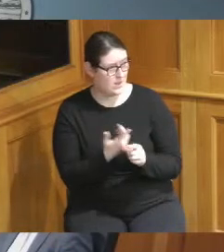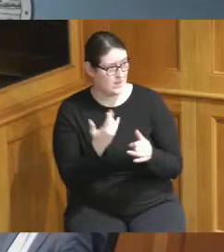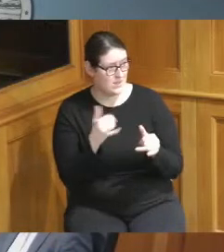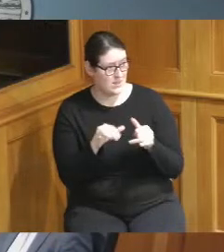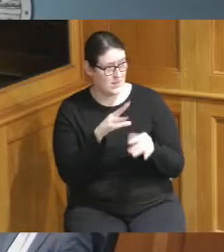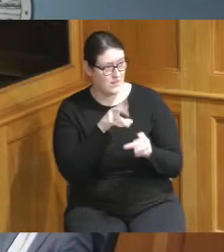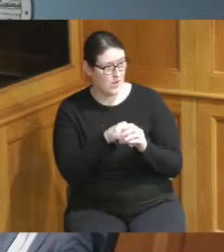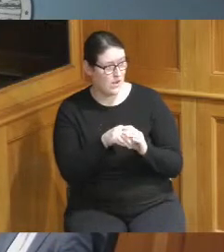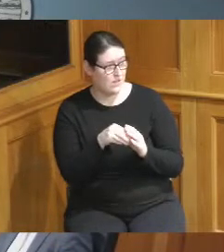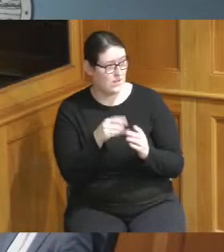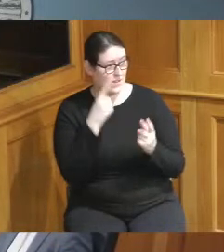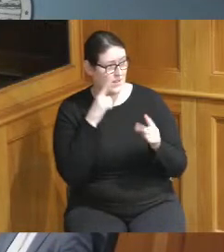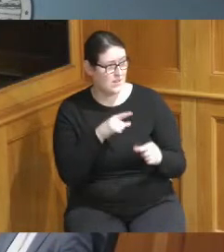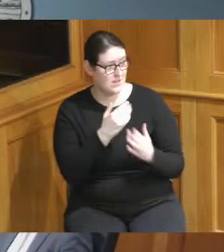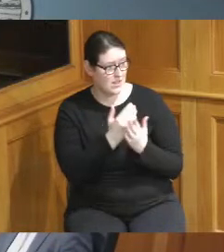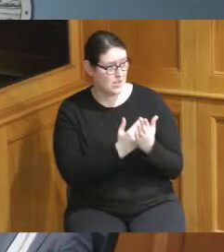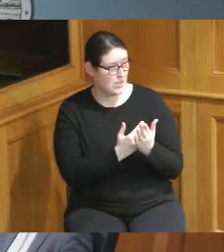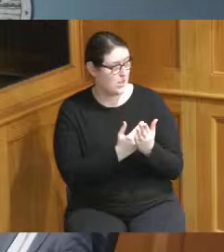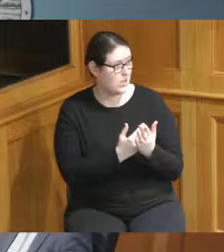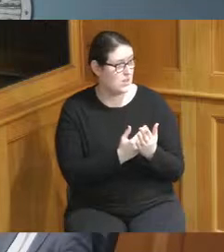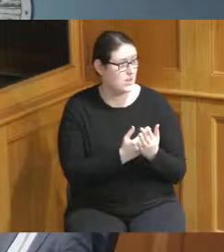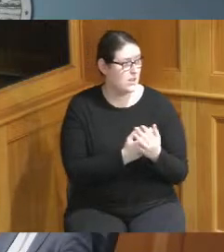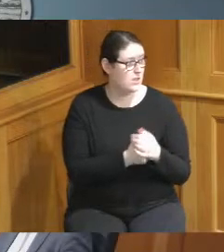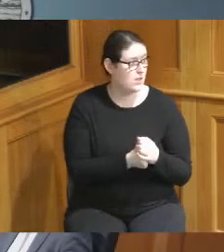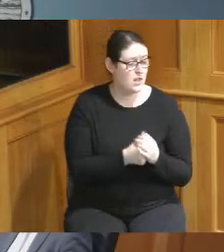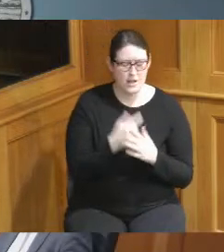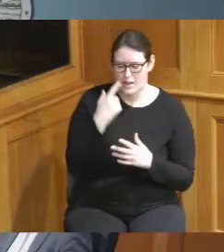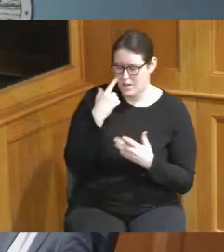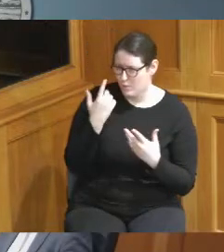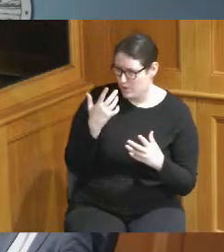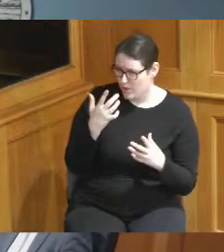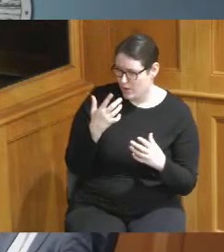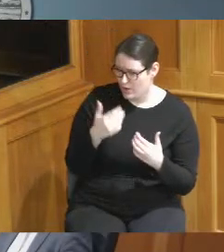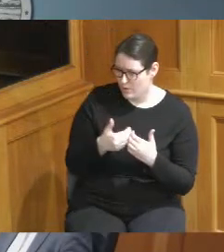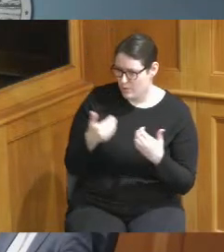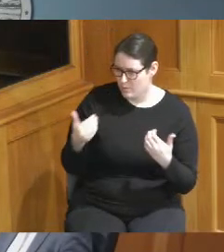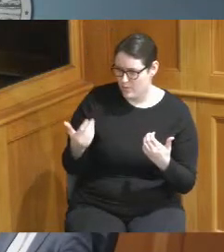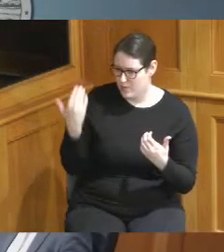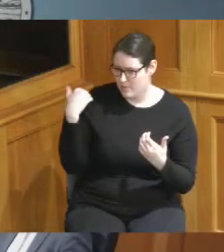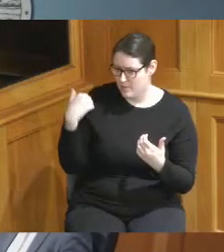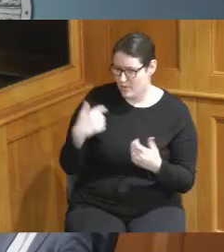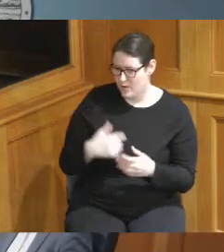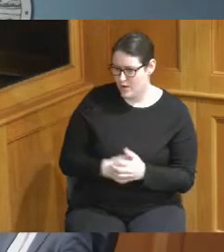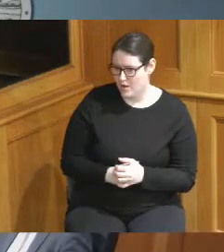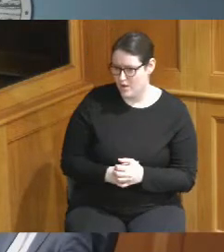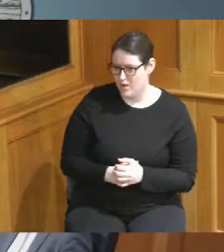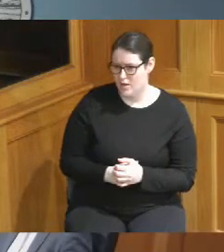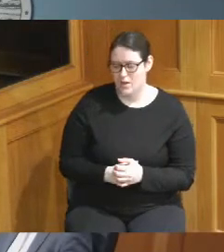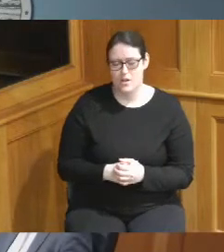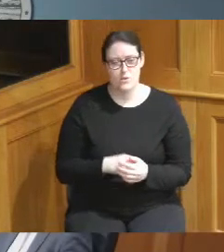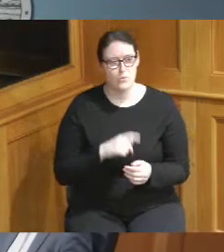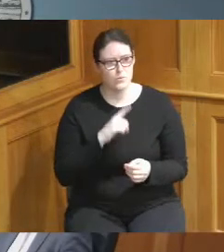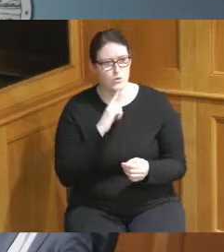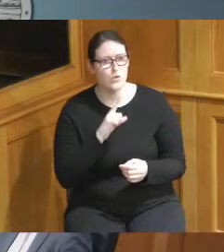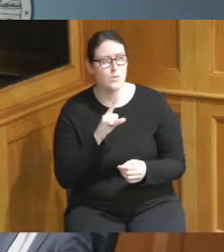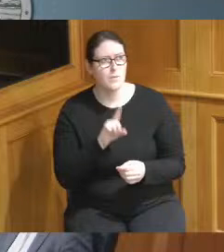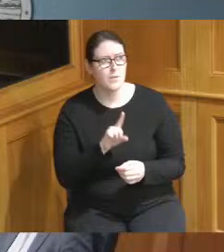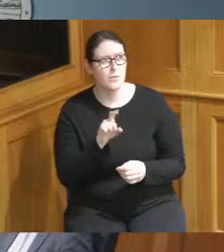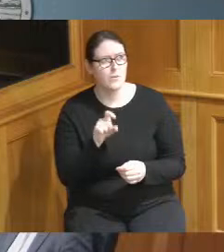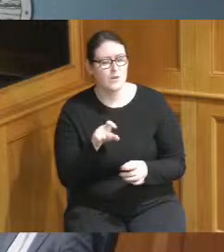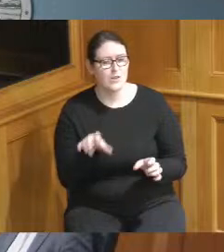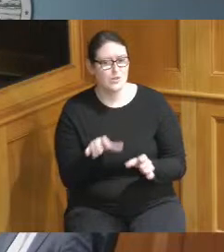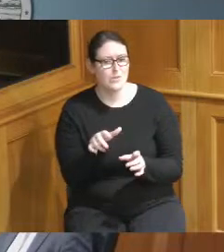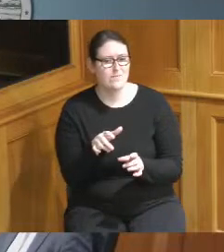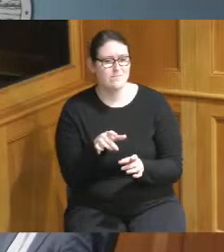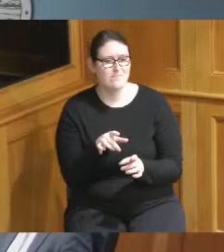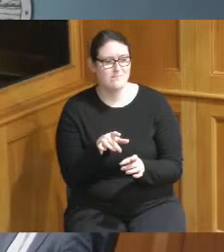safety safe and clean programs resident engagement programs within that area of the city and this is